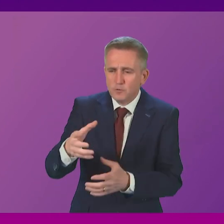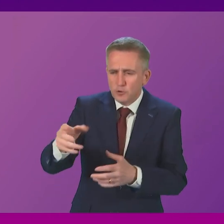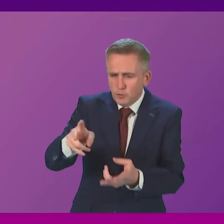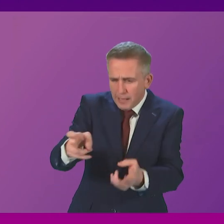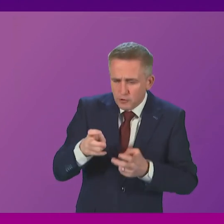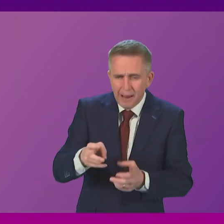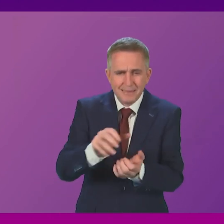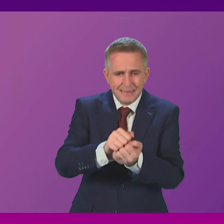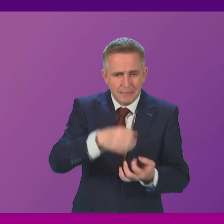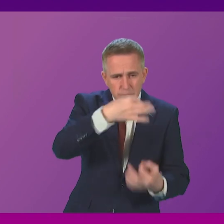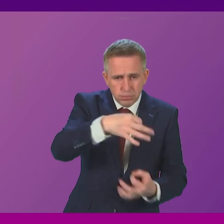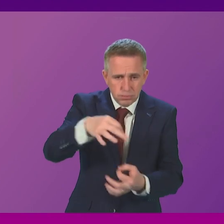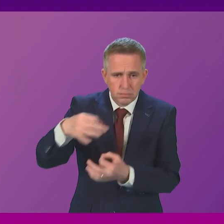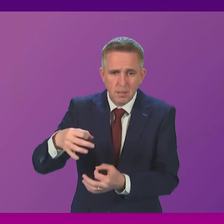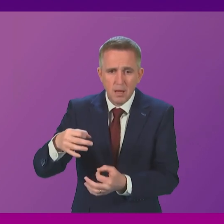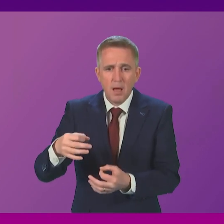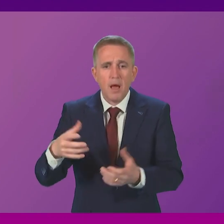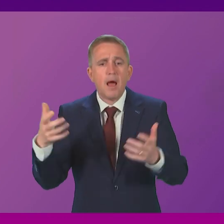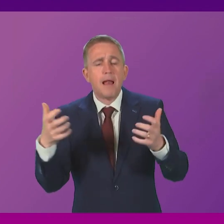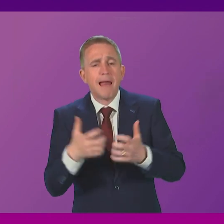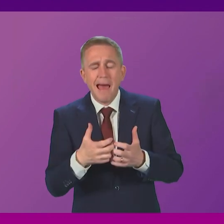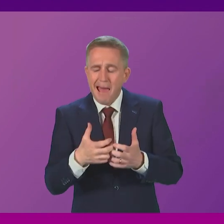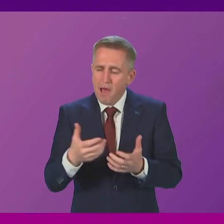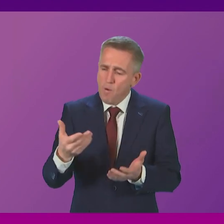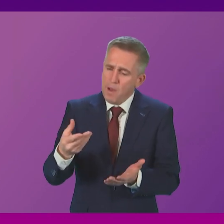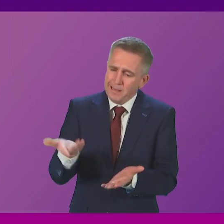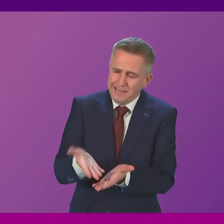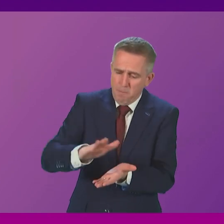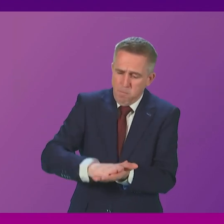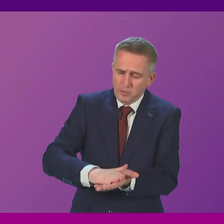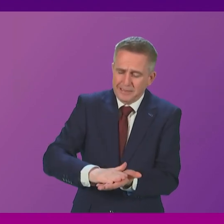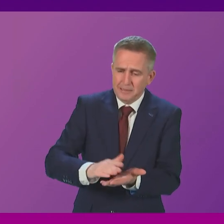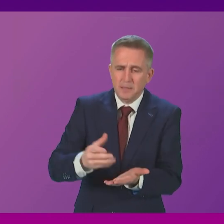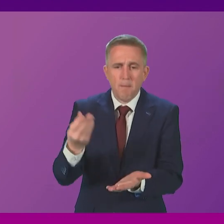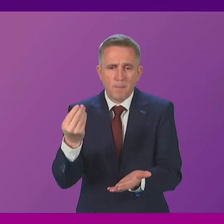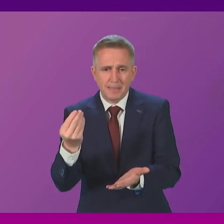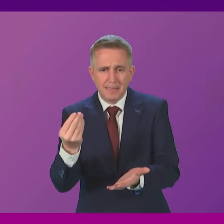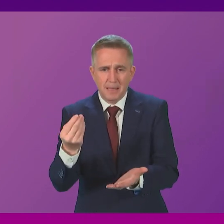scheme, which is a pig’s ear of a good idea that will take Scottish produce off Scottish